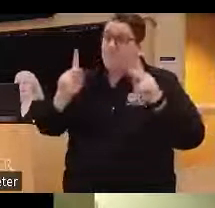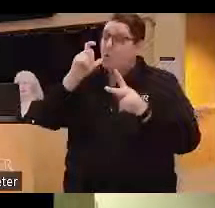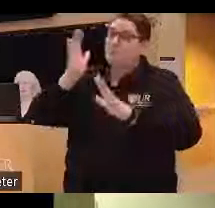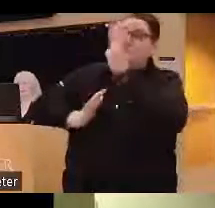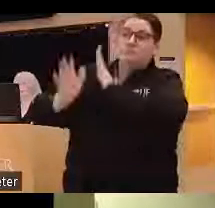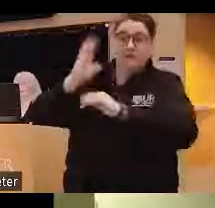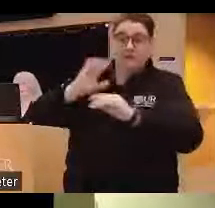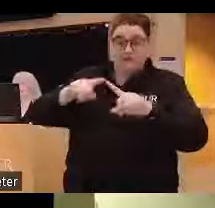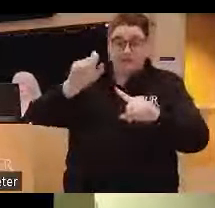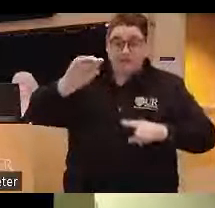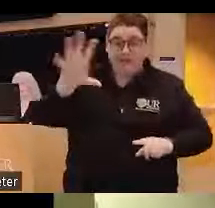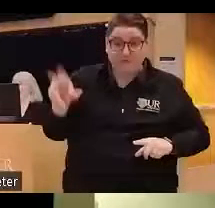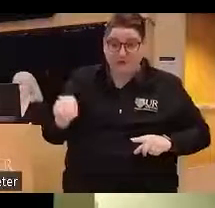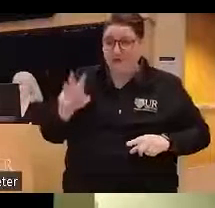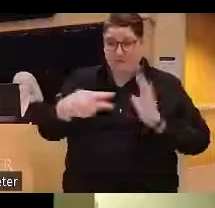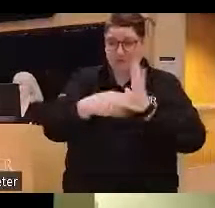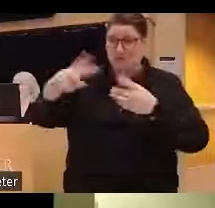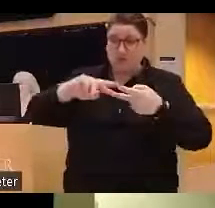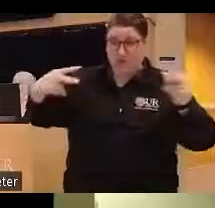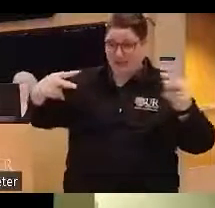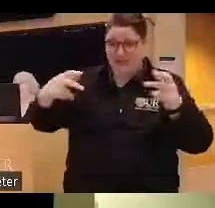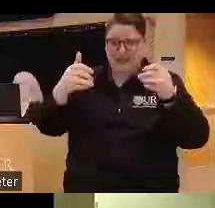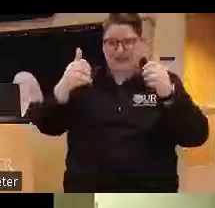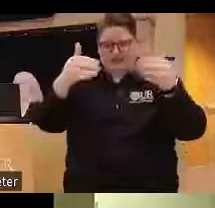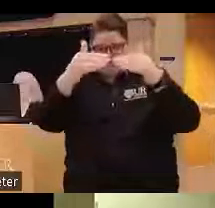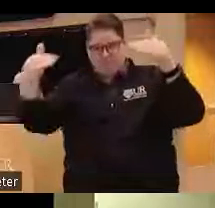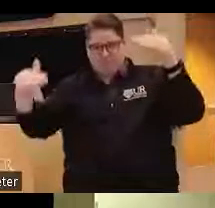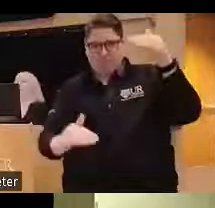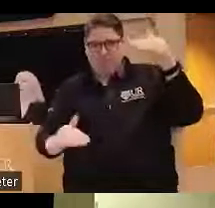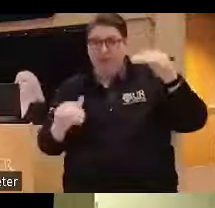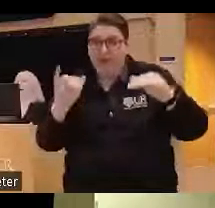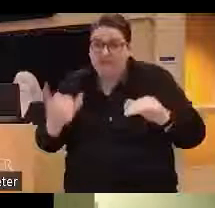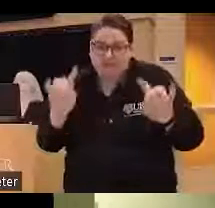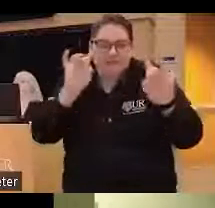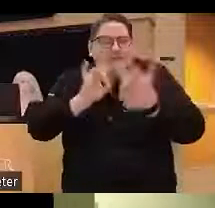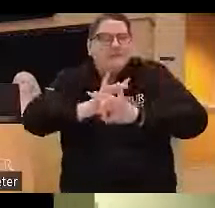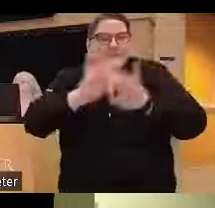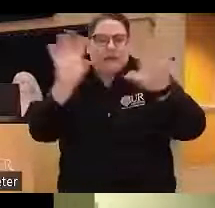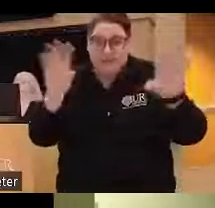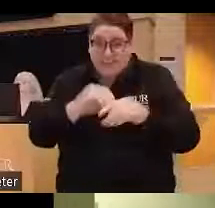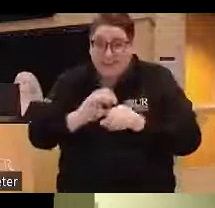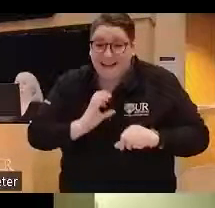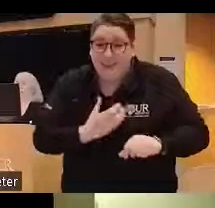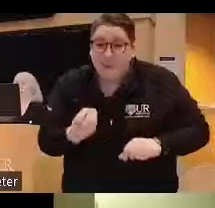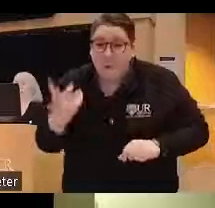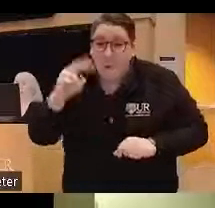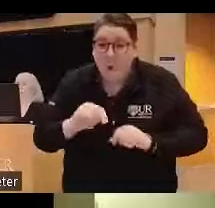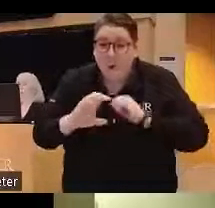were genetically inferior terrible tragedy in our own Constitution that a black person would